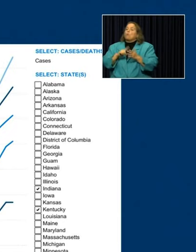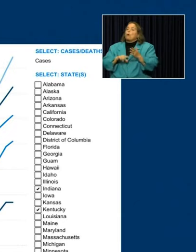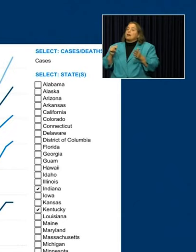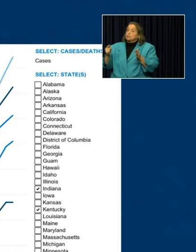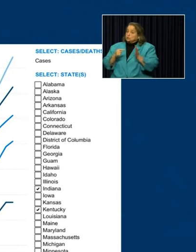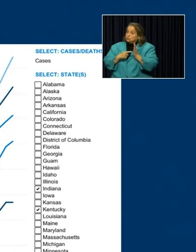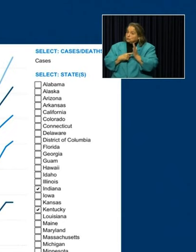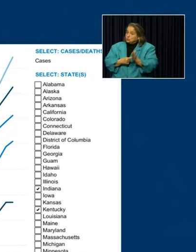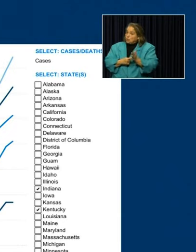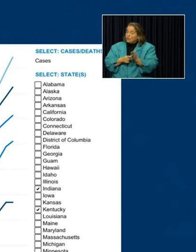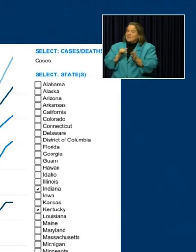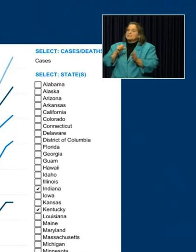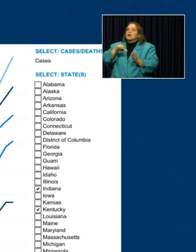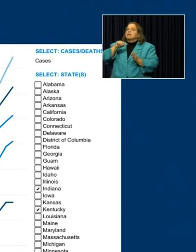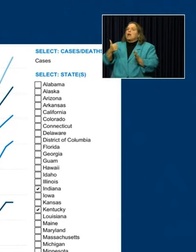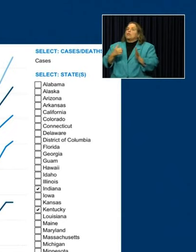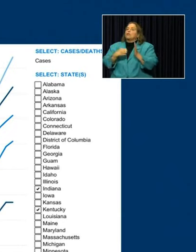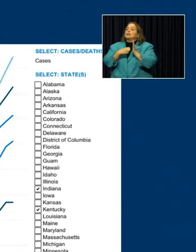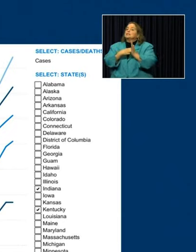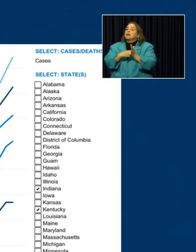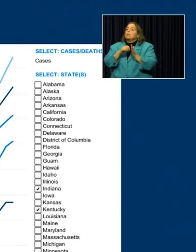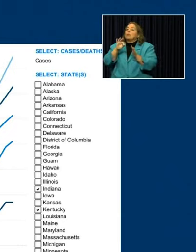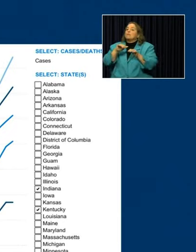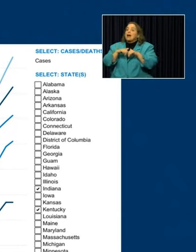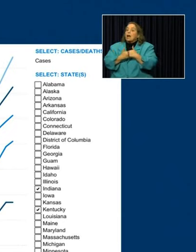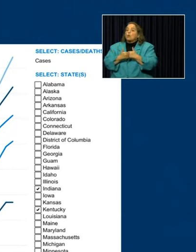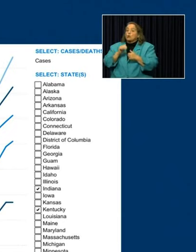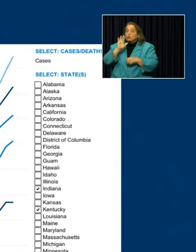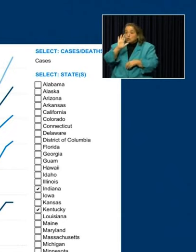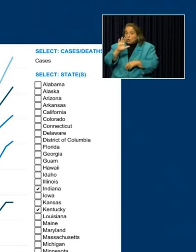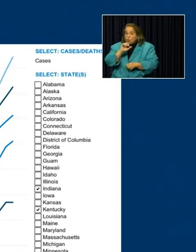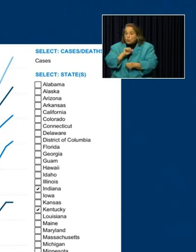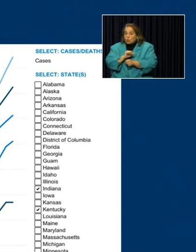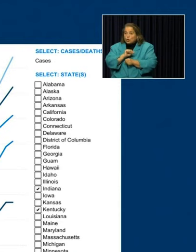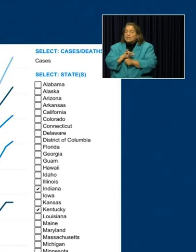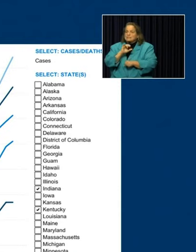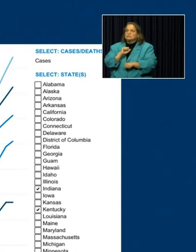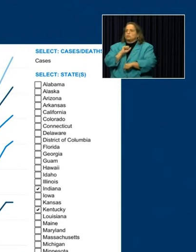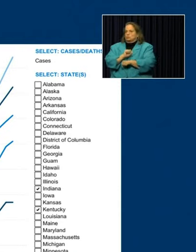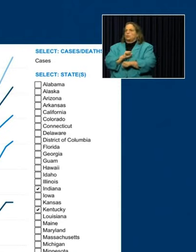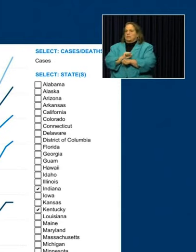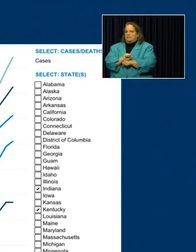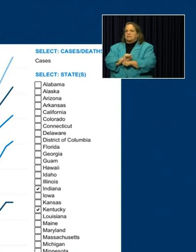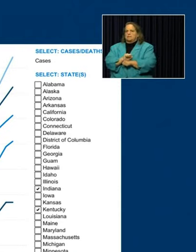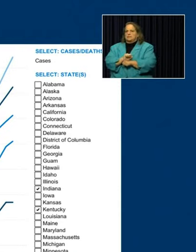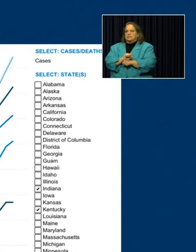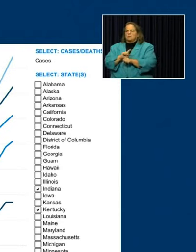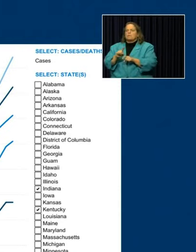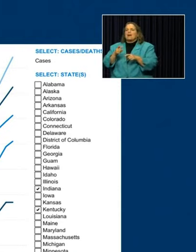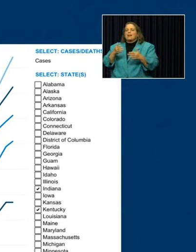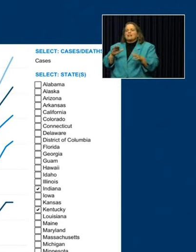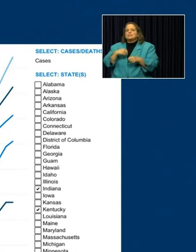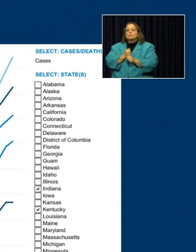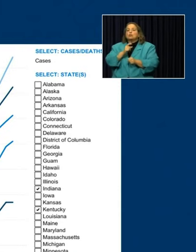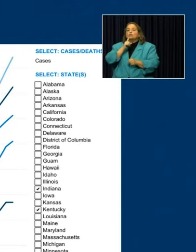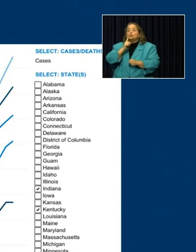THEIR PEOPLE ARE WEARING, AND THEY DO THE SETUP. THE COMMONWEALTH OF KENTUCKY CONTRACTS WITH GRAVITY DIAGNOSTICS.